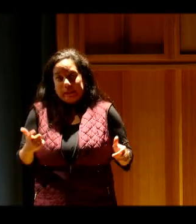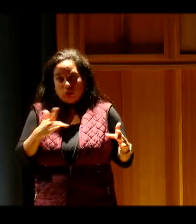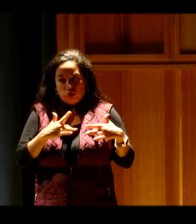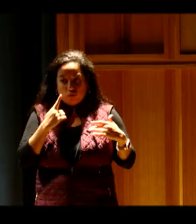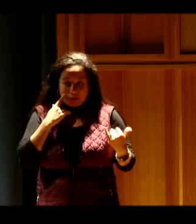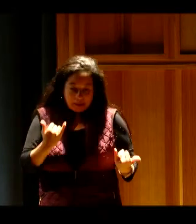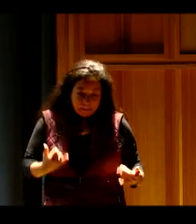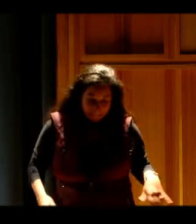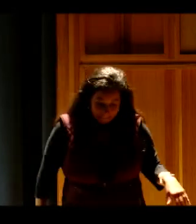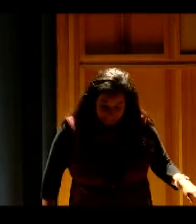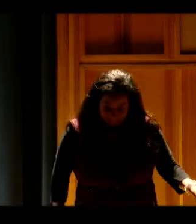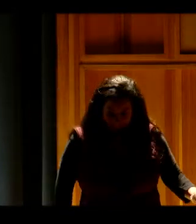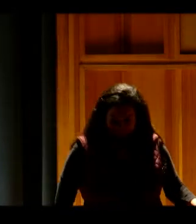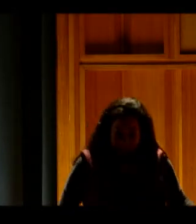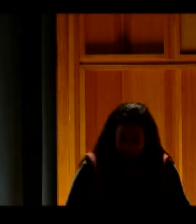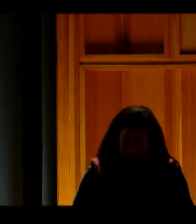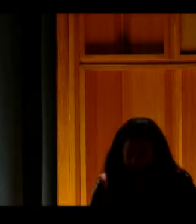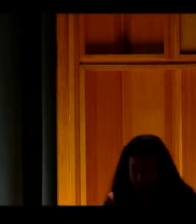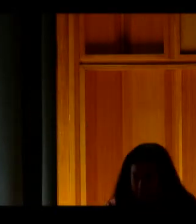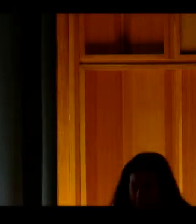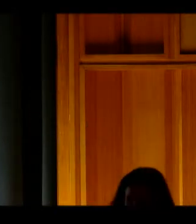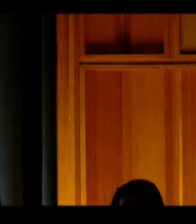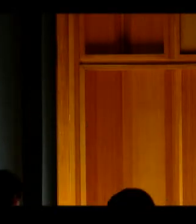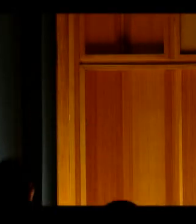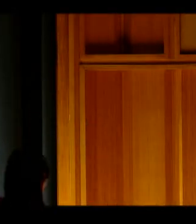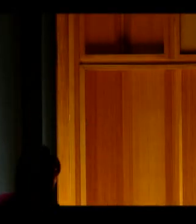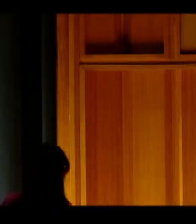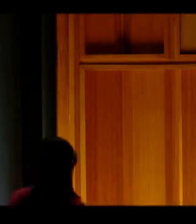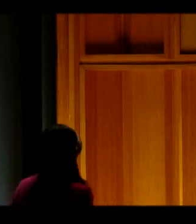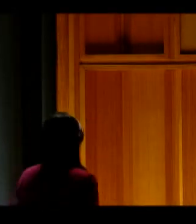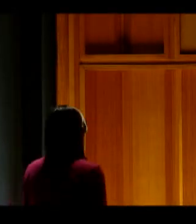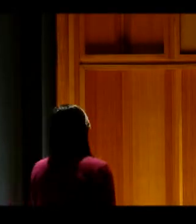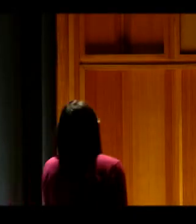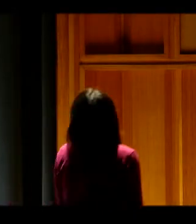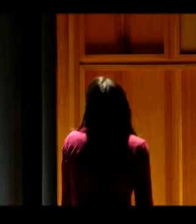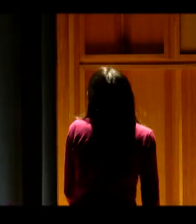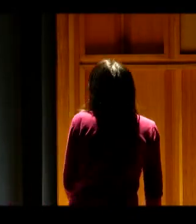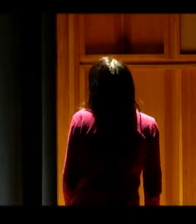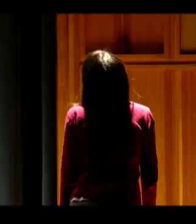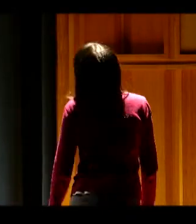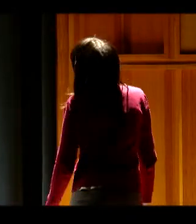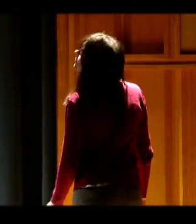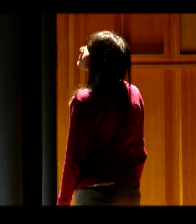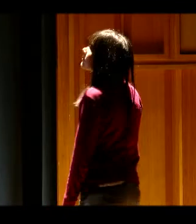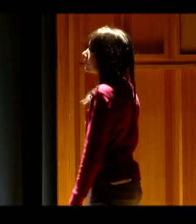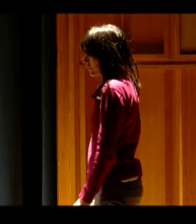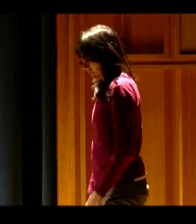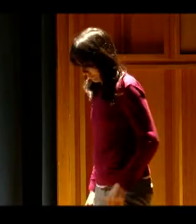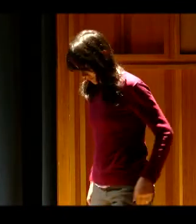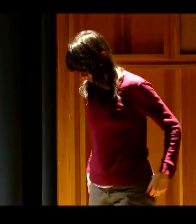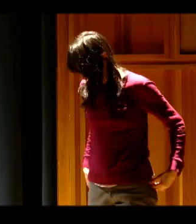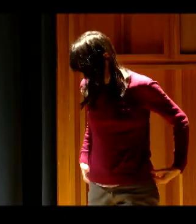But the idea of co-creation means that you're going to get a much more accurate idea of your impacts,